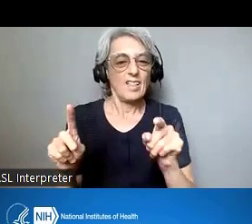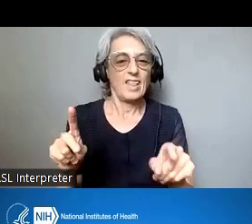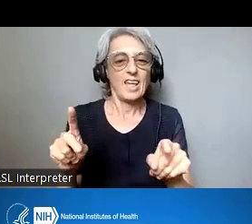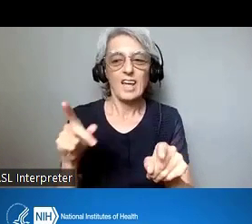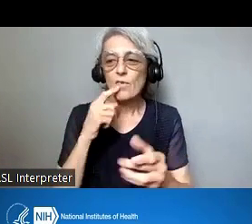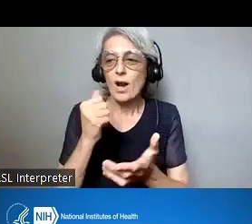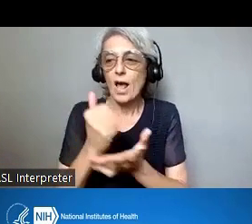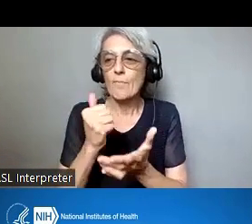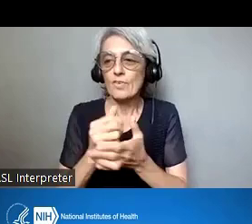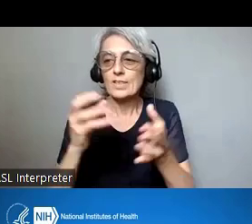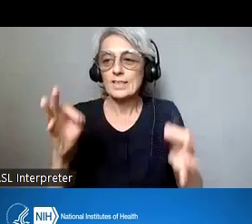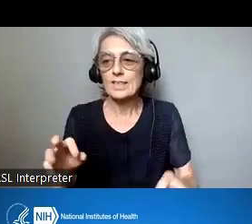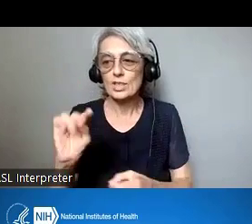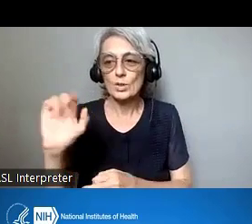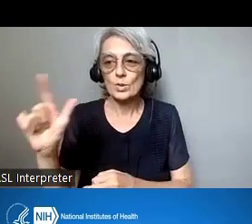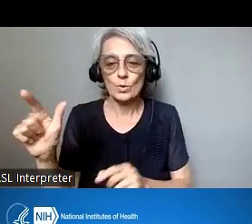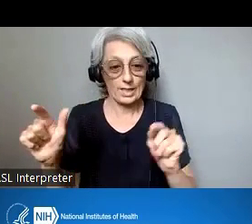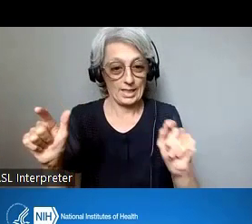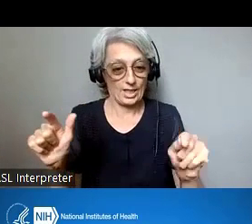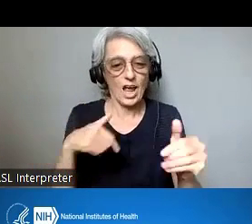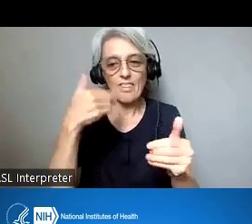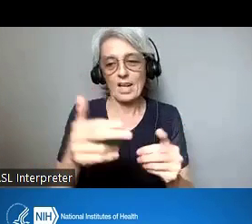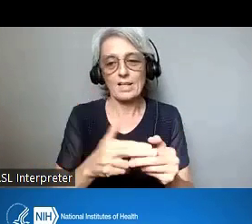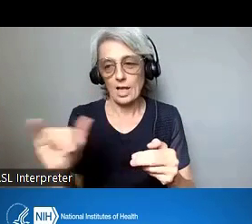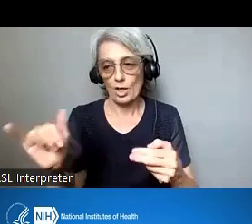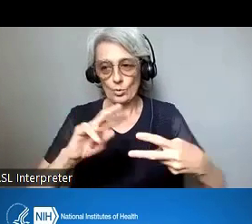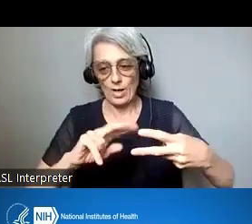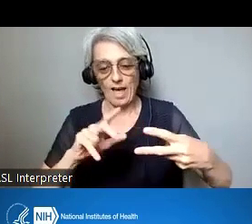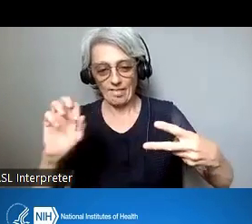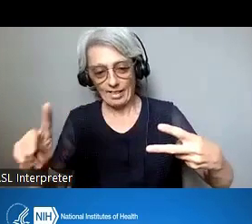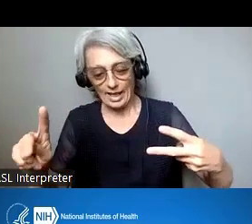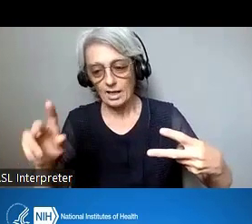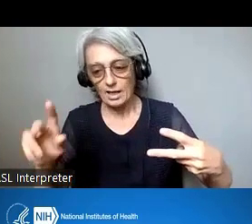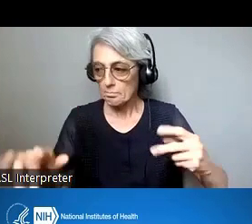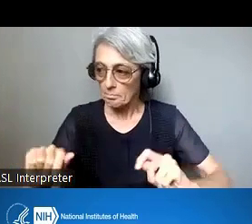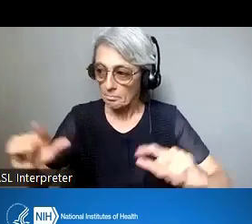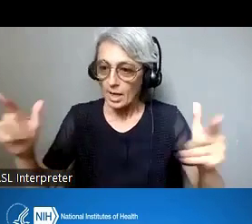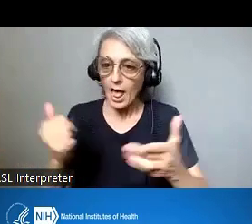and the next slide, which should be helpful for you to figure out how you qualify ...